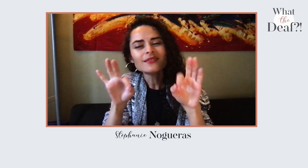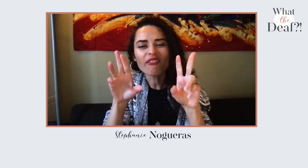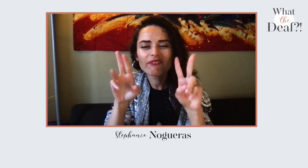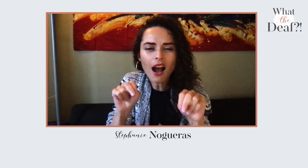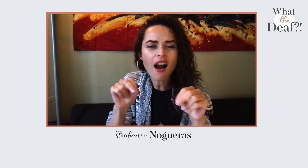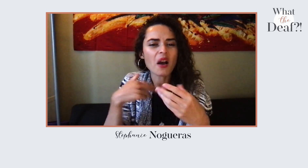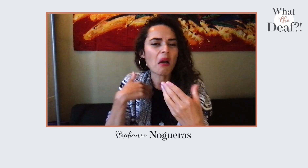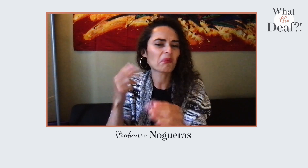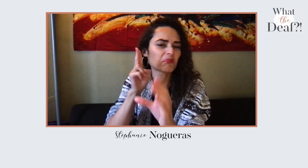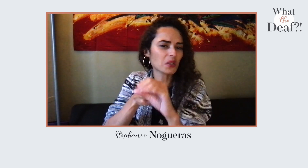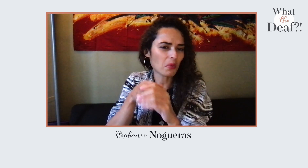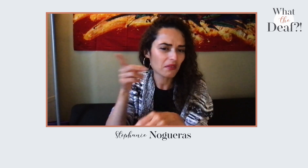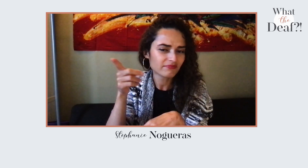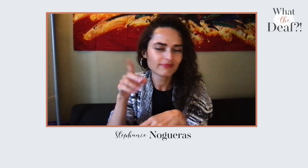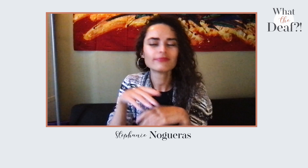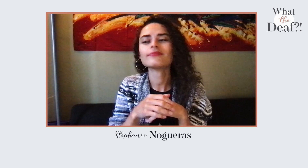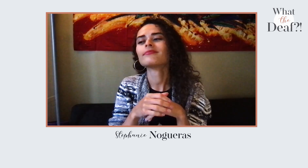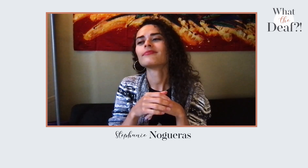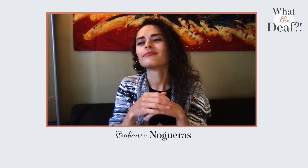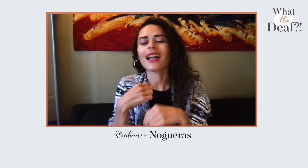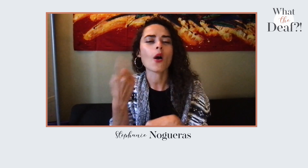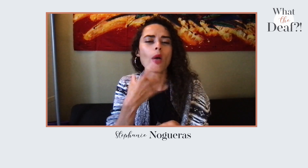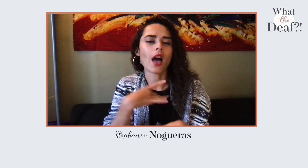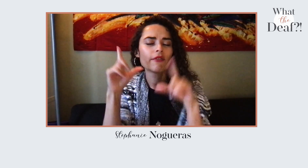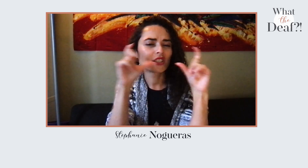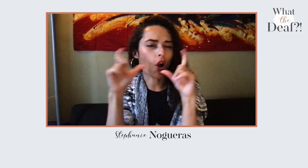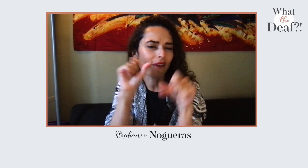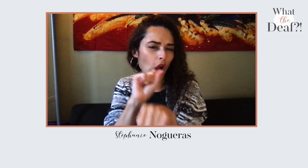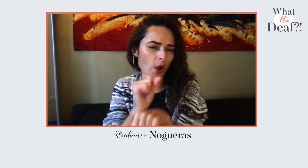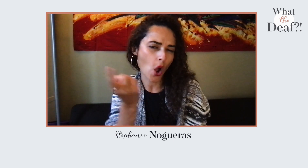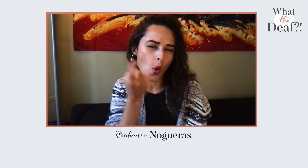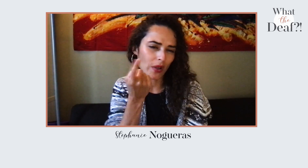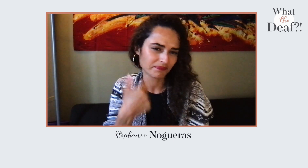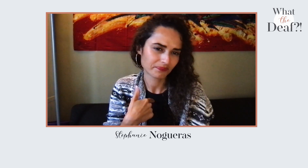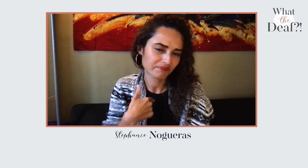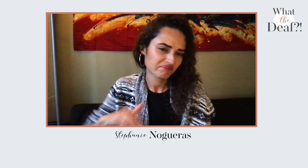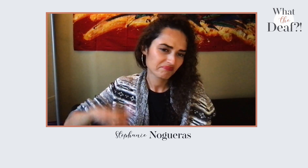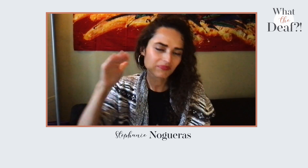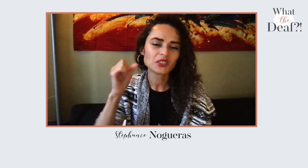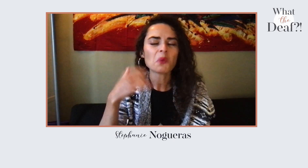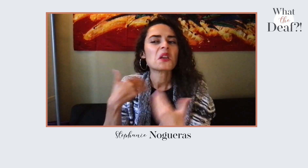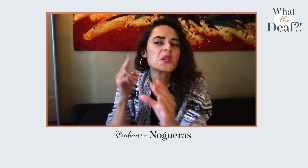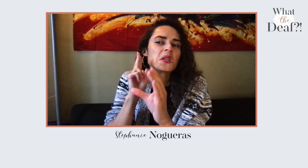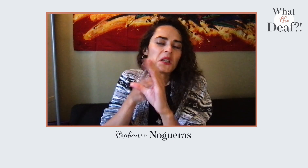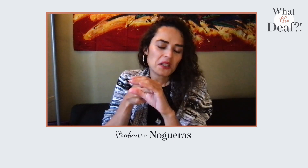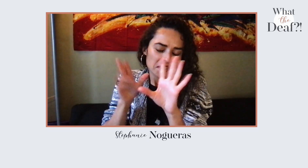but I thought it was time to let loose and have some fun. So I went ahead and I joined, and I've always loved photography work. You know, growing up, that's something that I did.